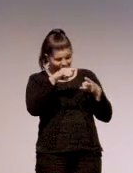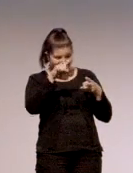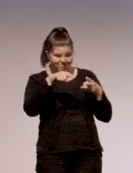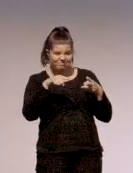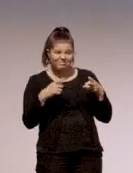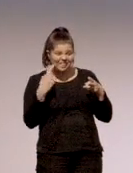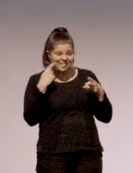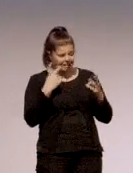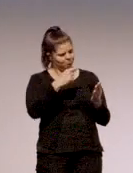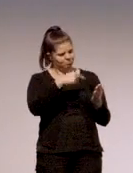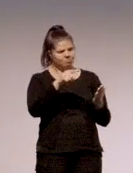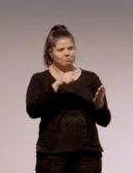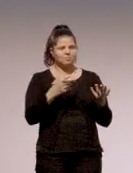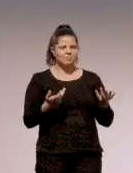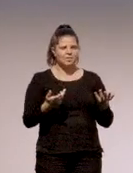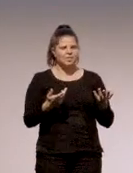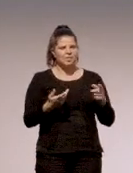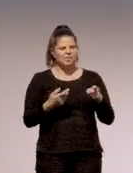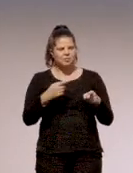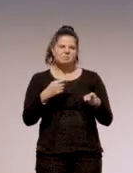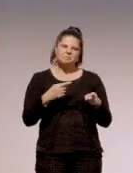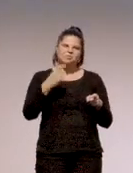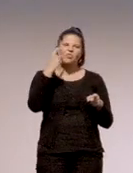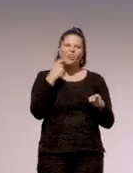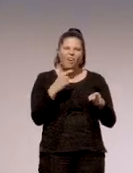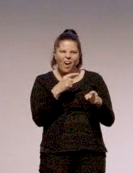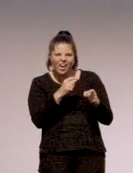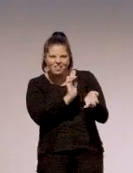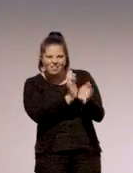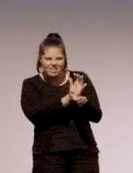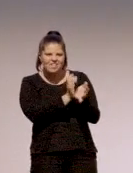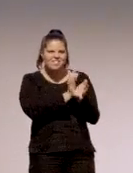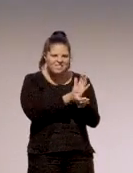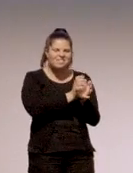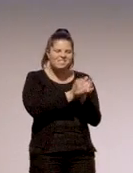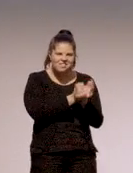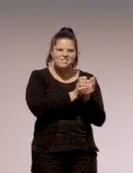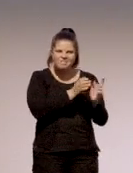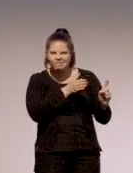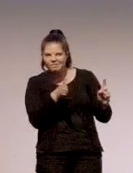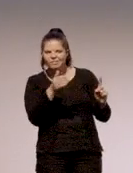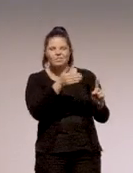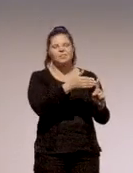more by infiltration and kind of thinking from the sides. Because the individuals generally are aware that their decisions